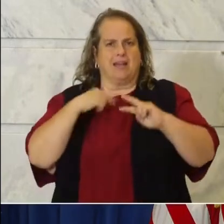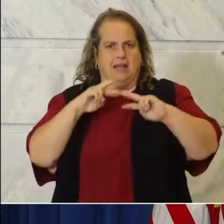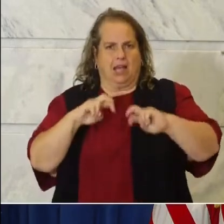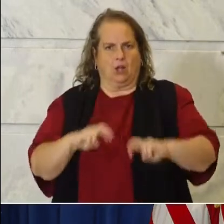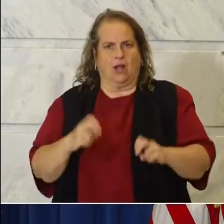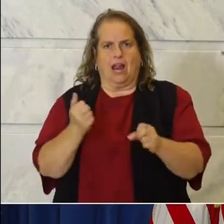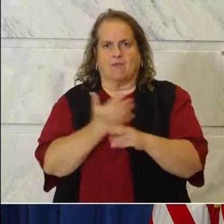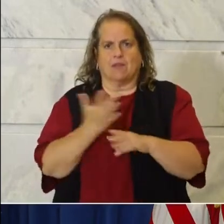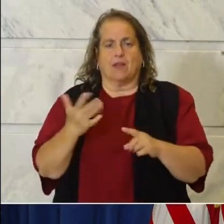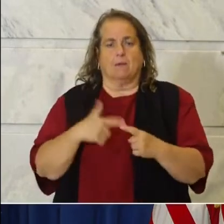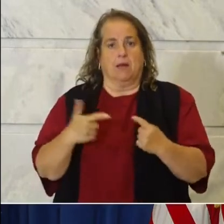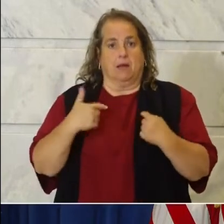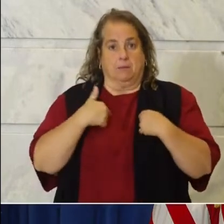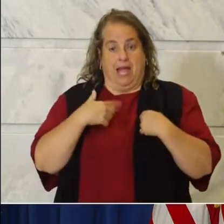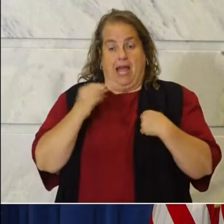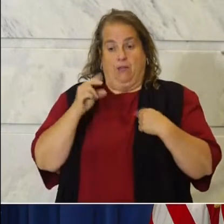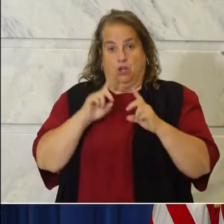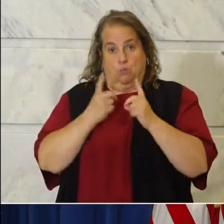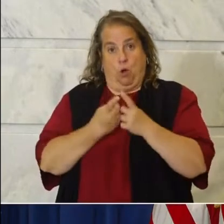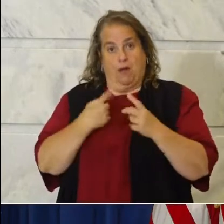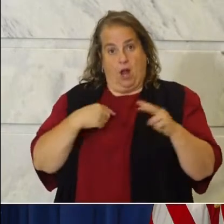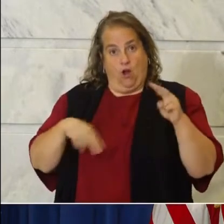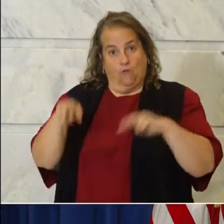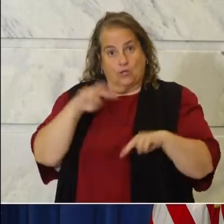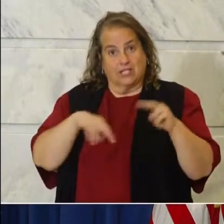department I oversee at the Kentucky Department of Public Health are the